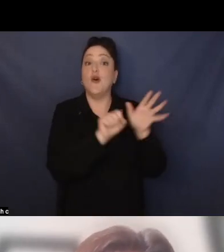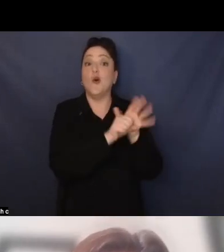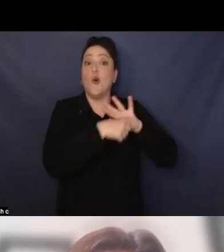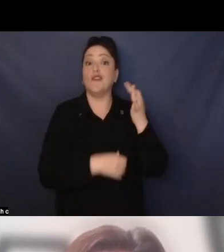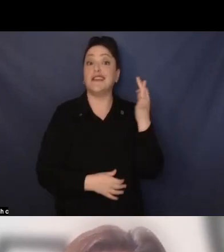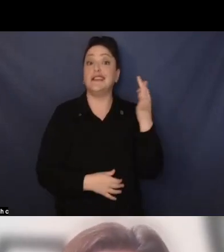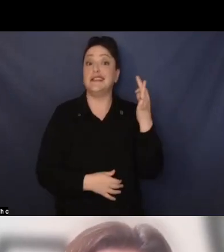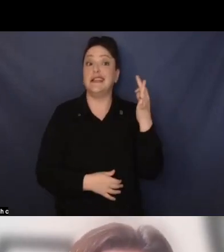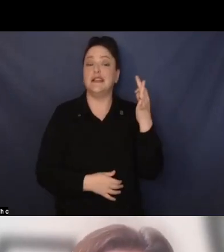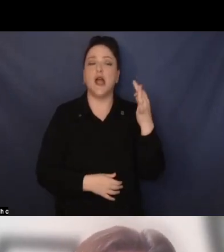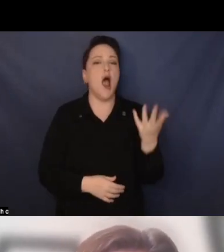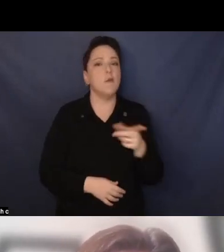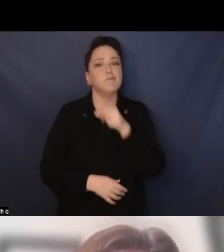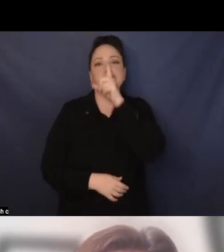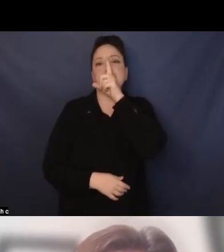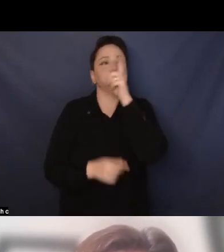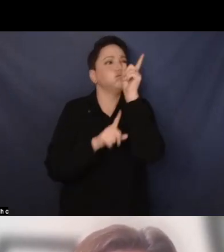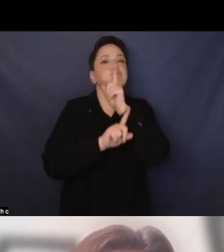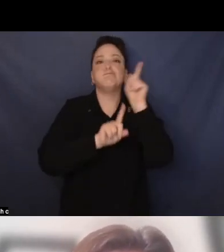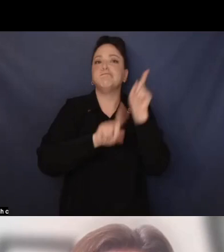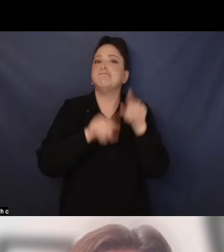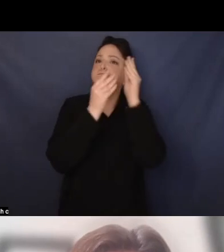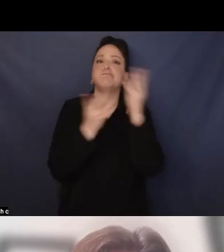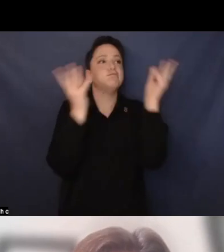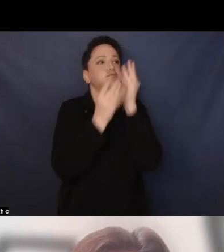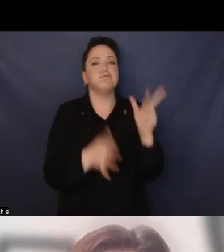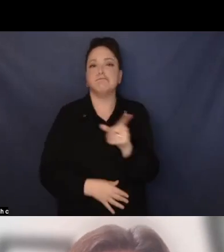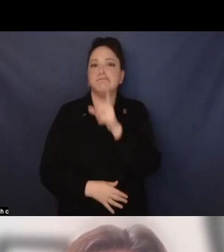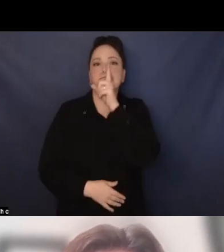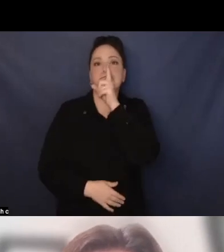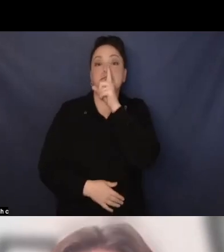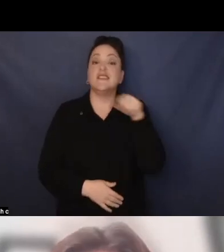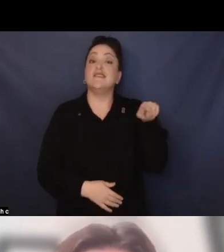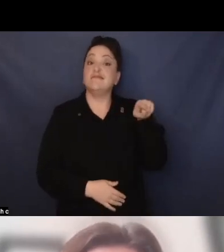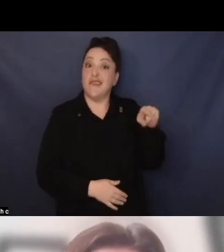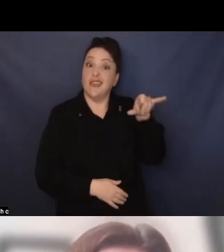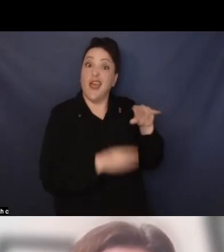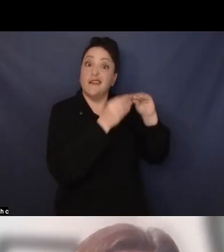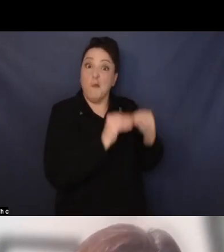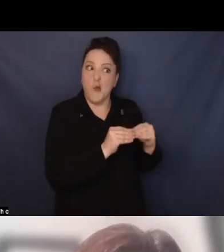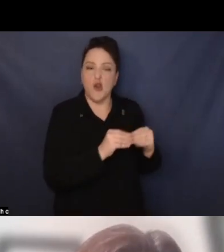which entities decide whether to use COVID mitigation measures. Next slide, please.